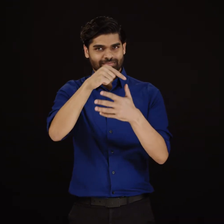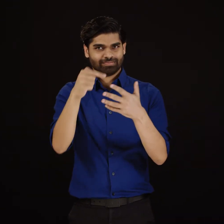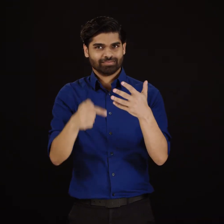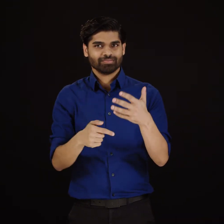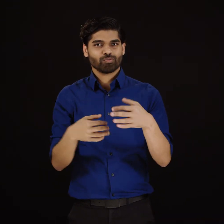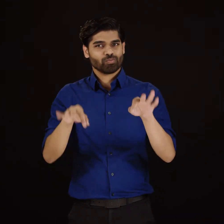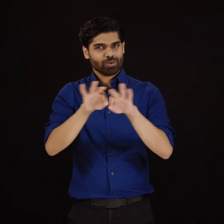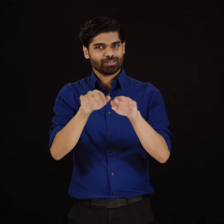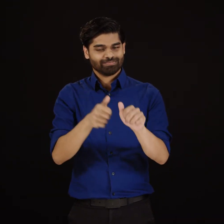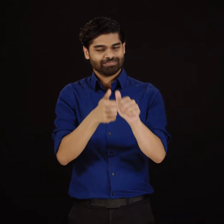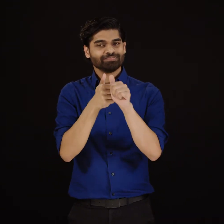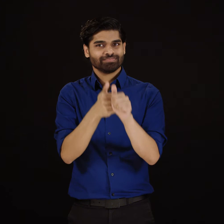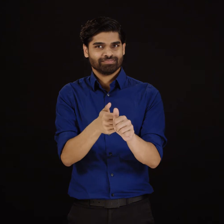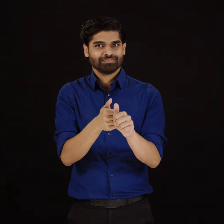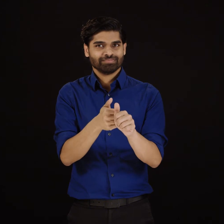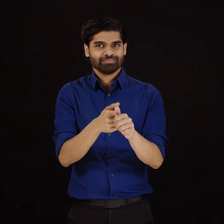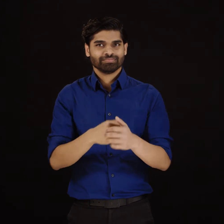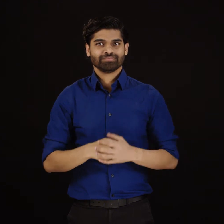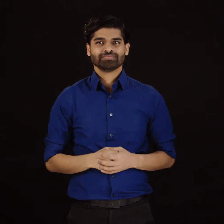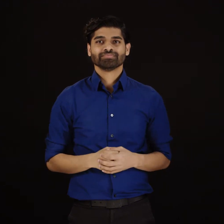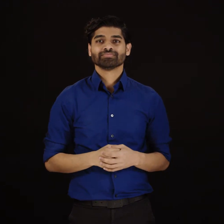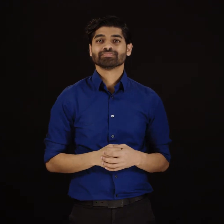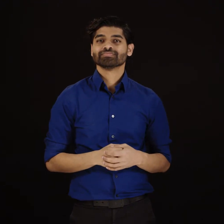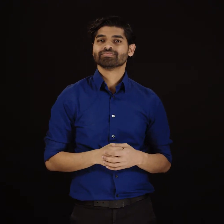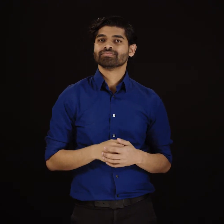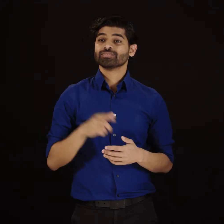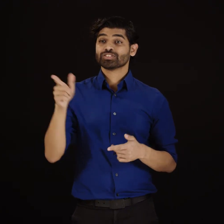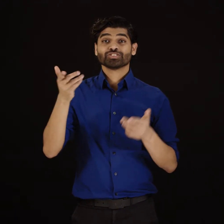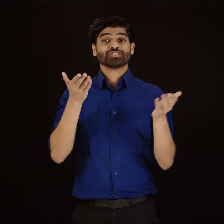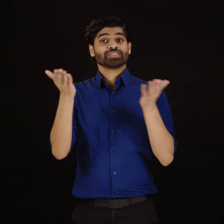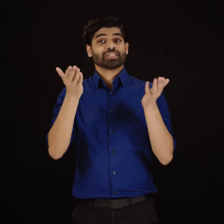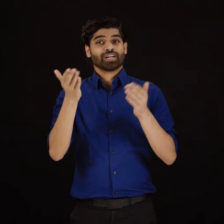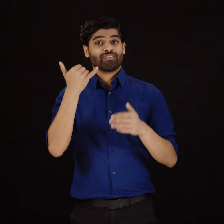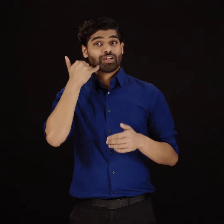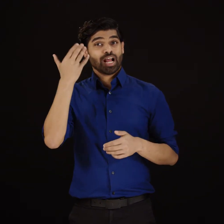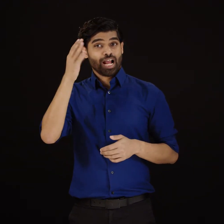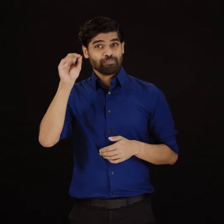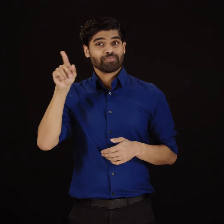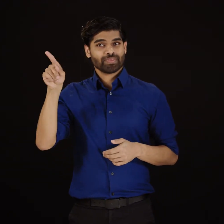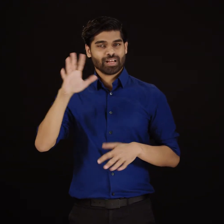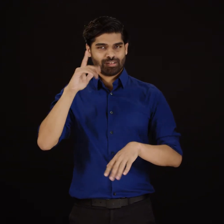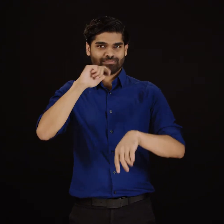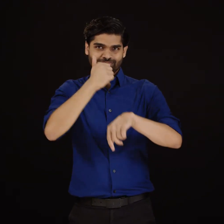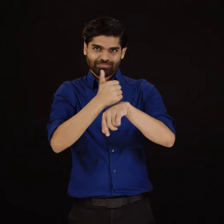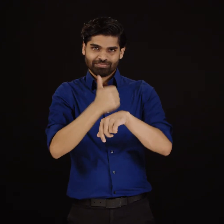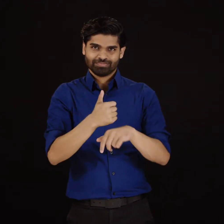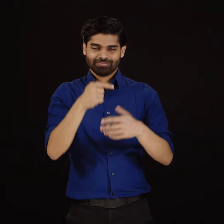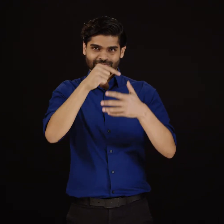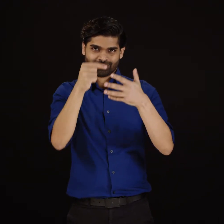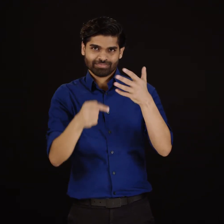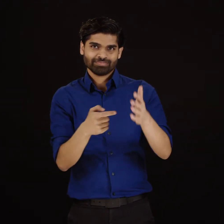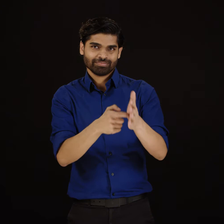penalty as long as they have: used less than the permitted usage in their monthly plan; and returned any device